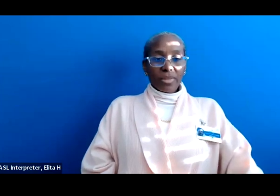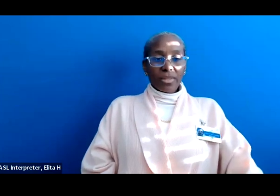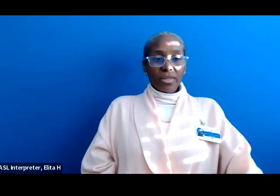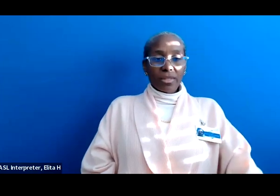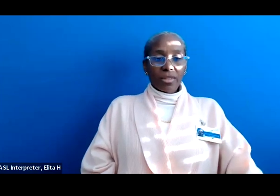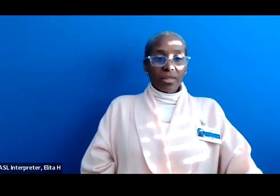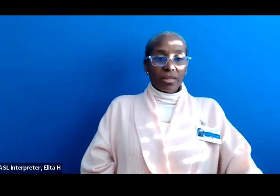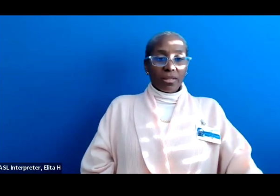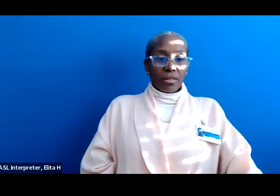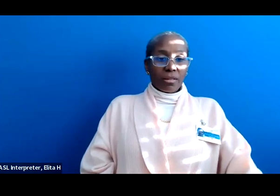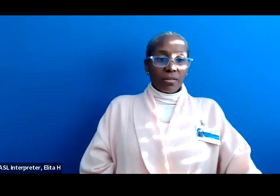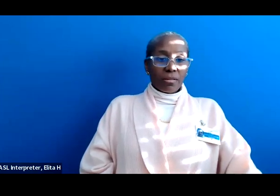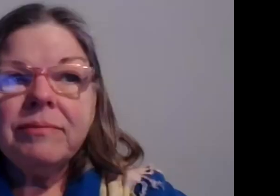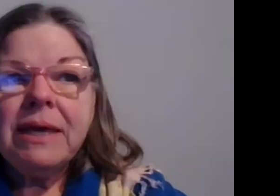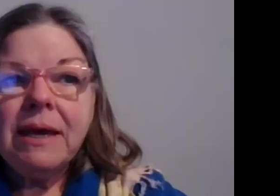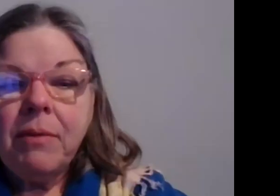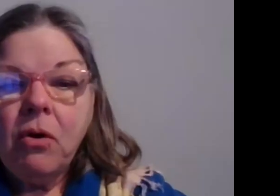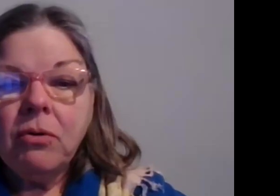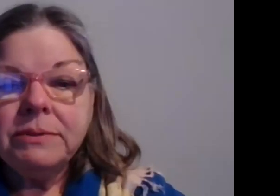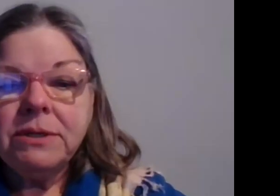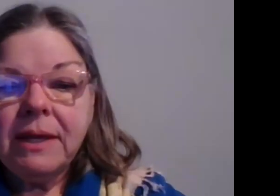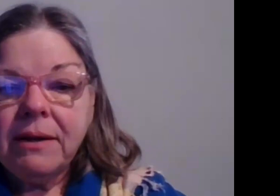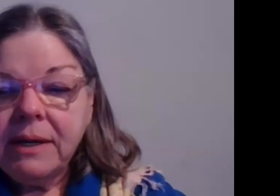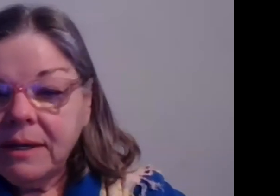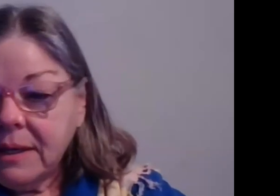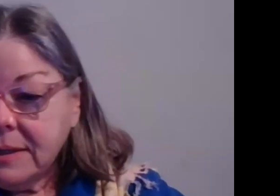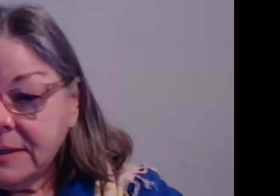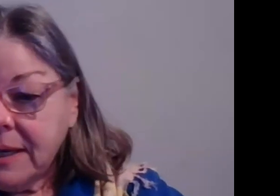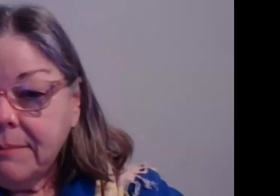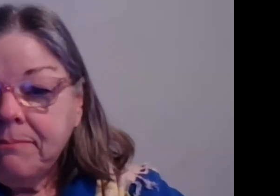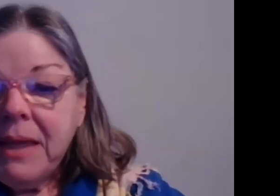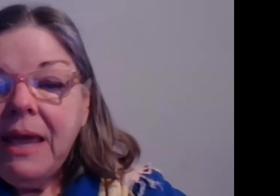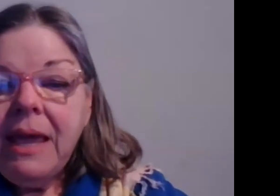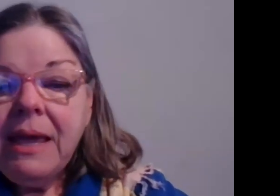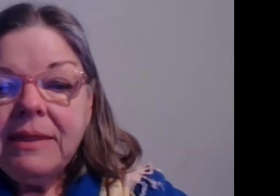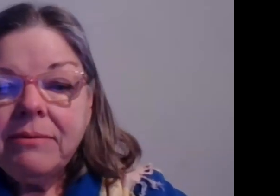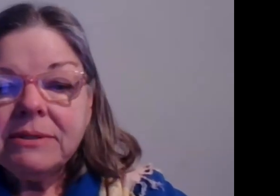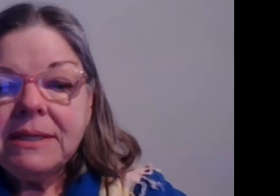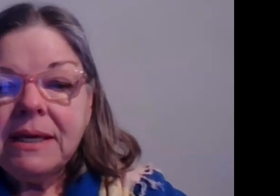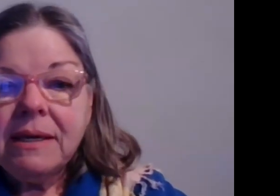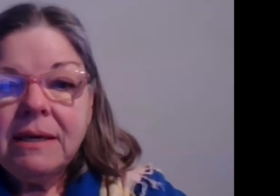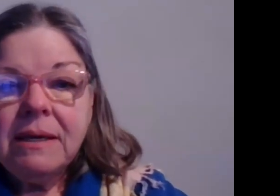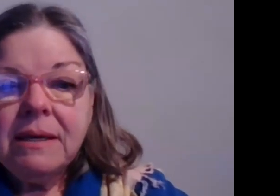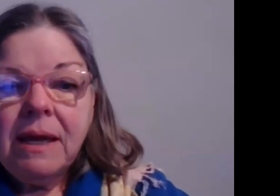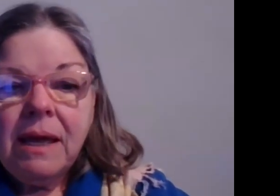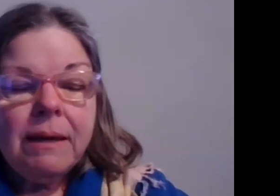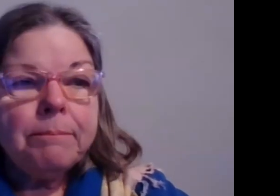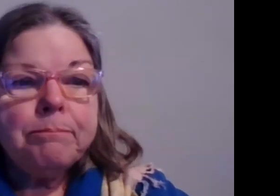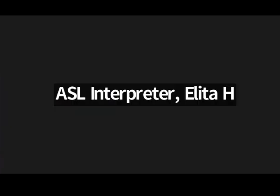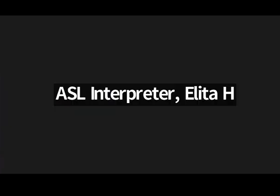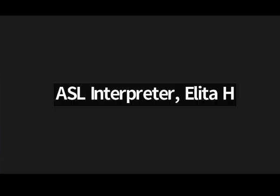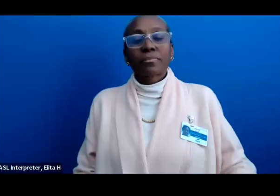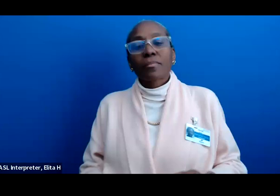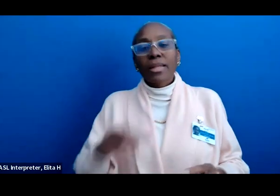They come home to their area at the time, and they will say, we're having